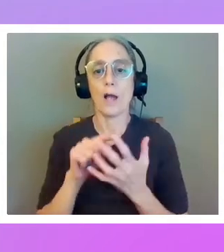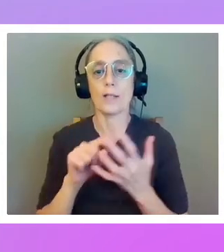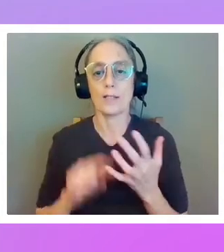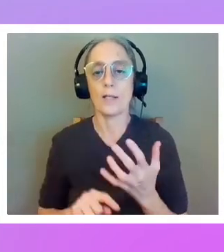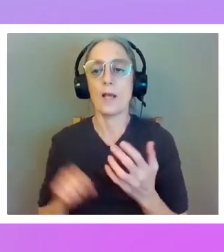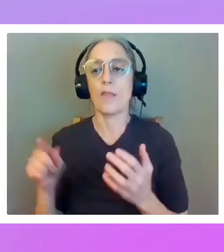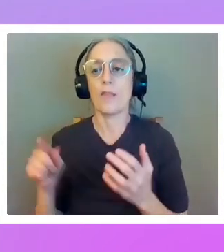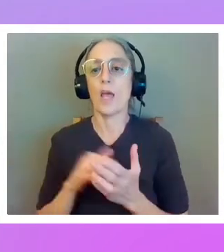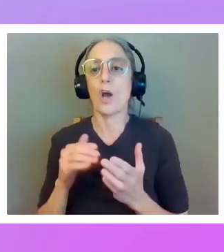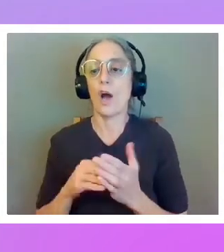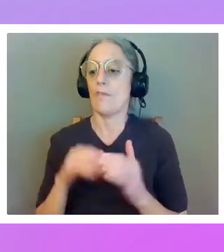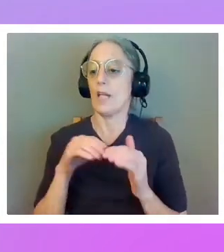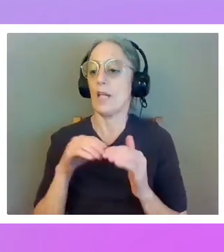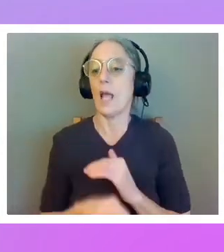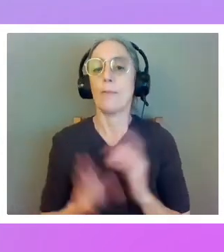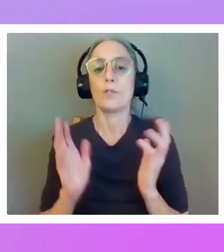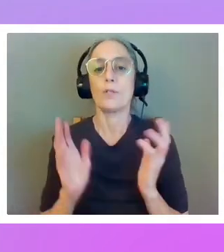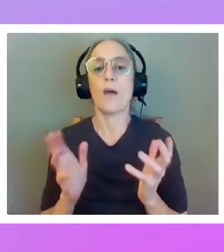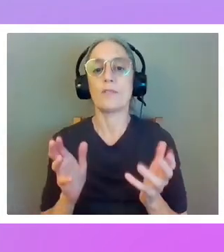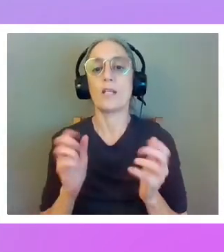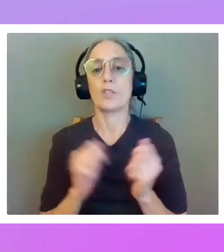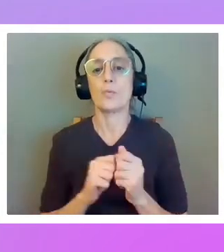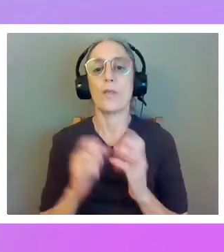with assumptions based on stereotypes.